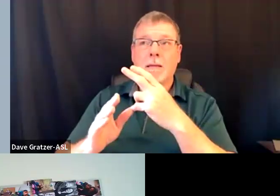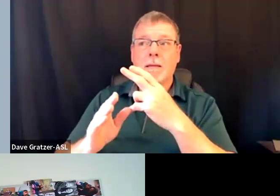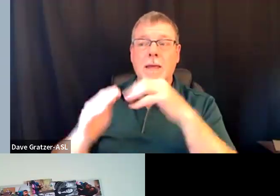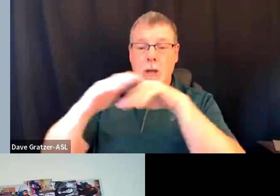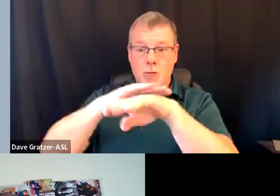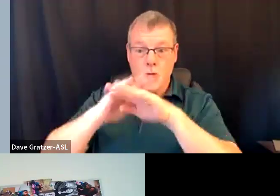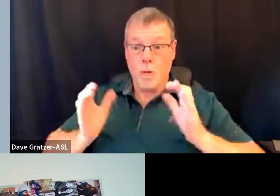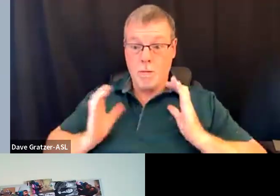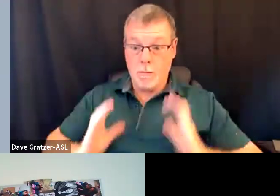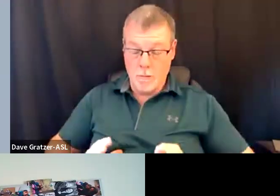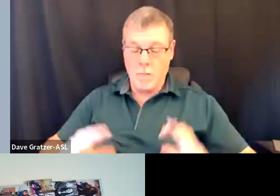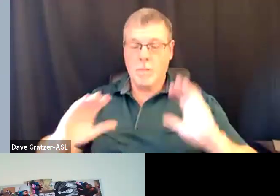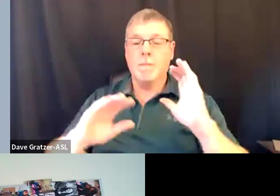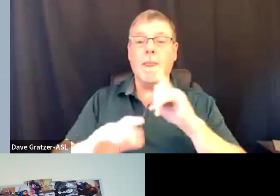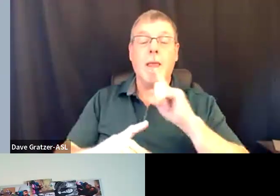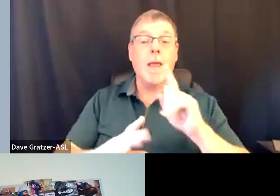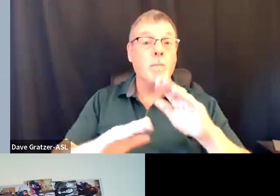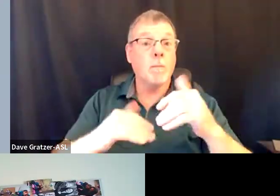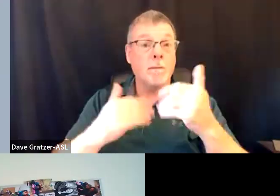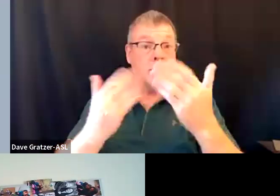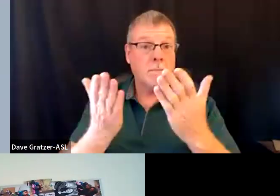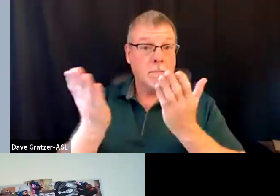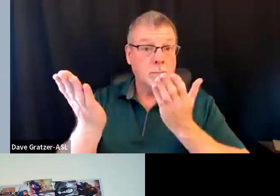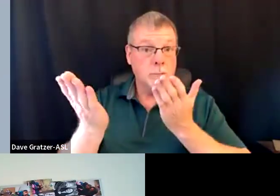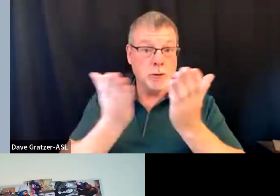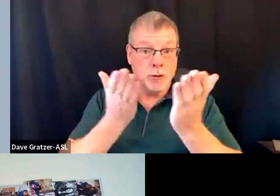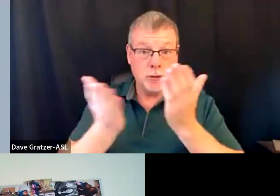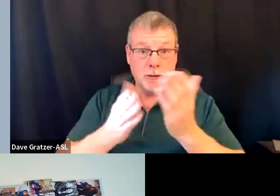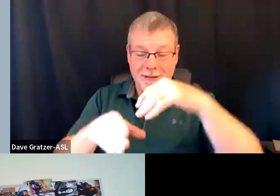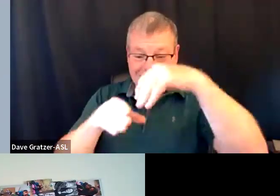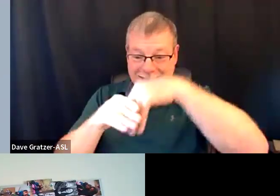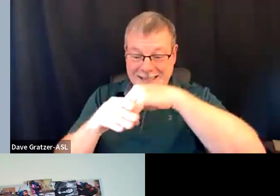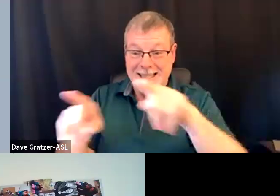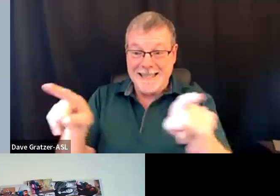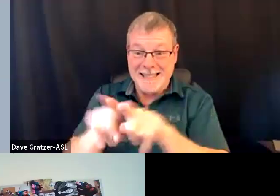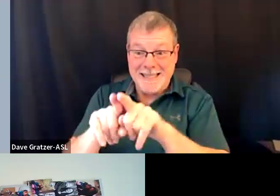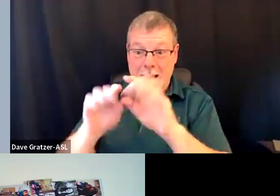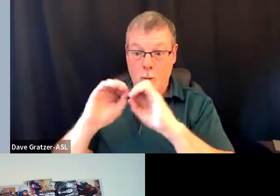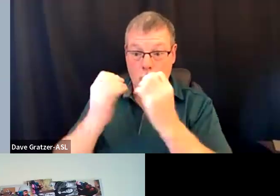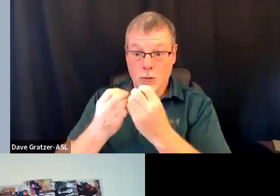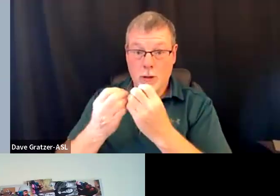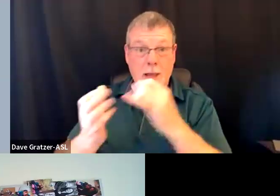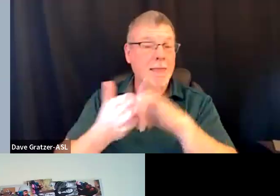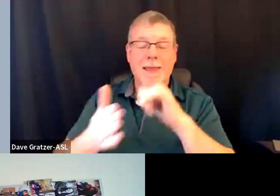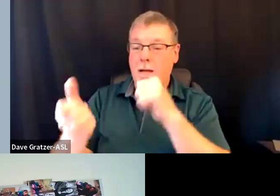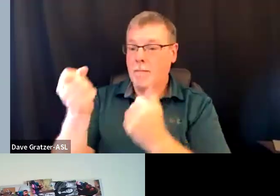is being provided a service internal to that same organization that is not PATH-funded,